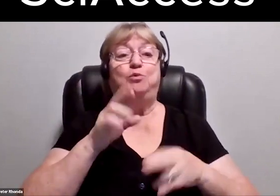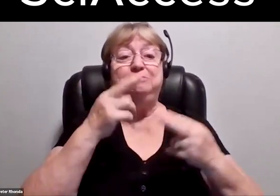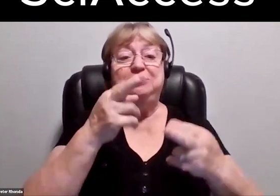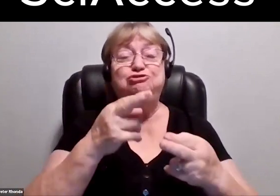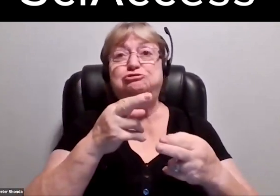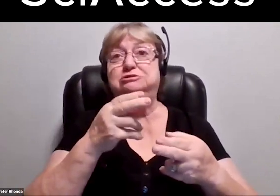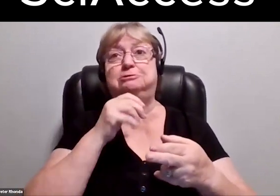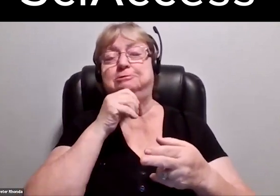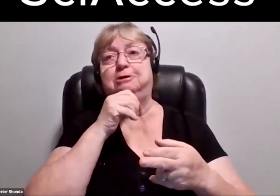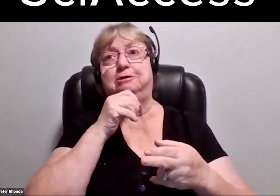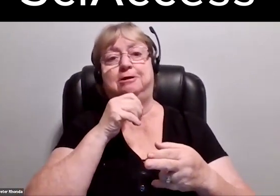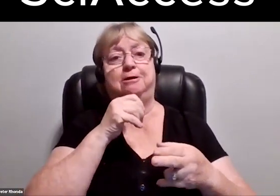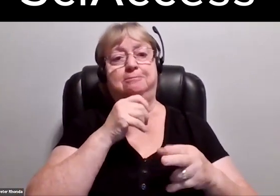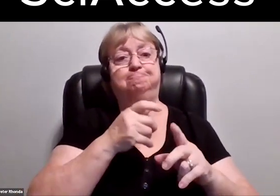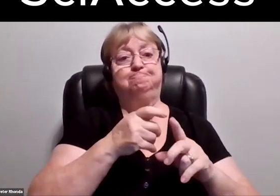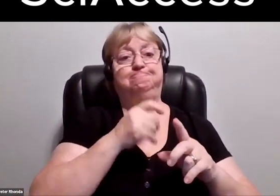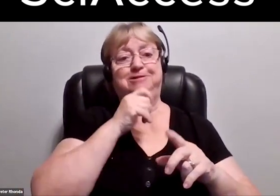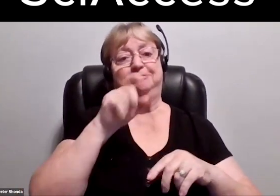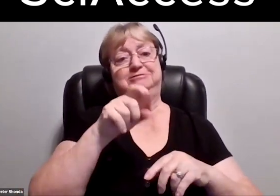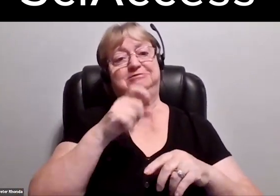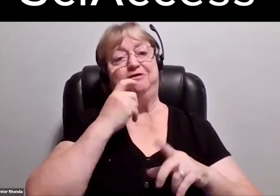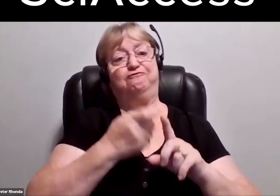the views of the National Science Foundation.